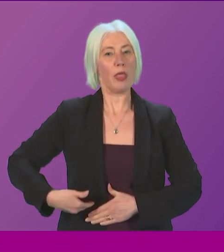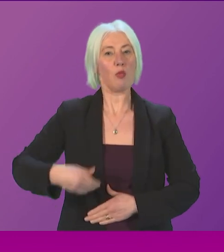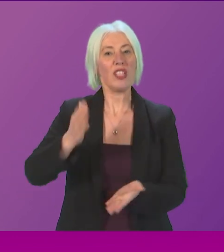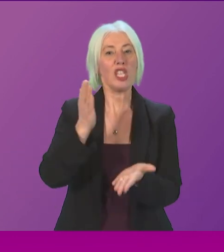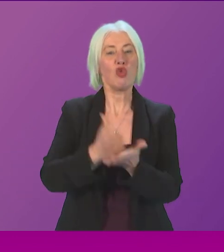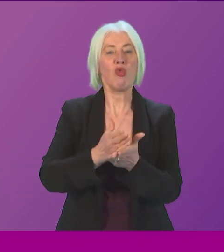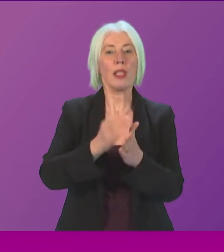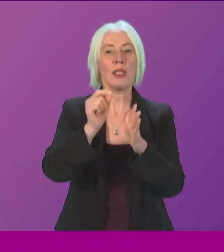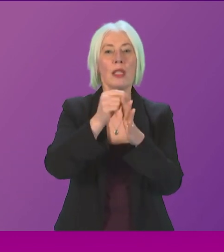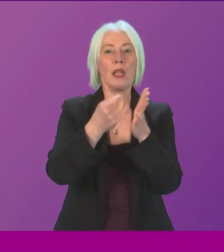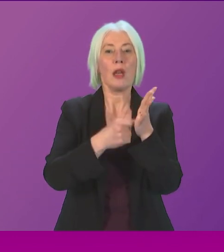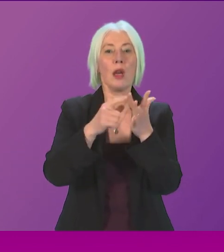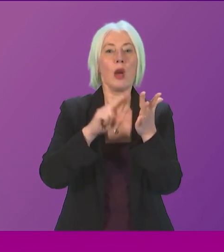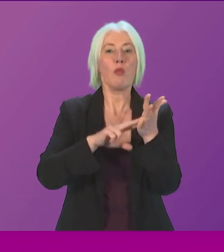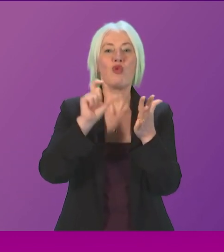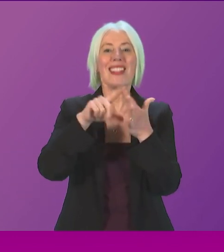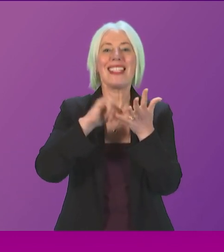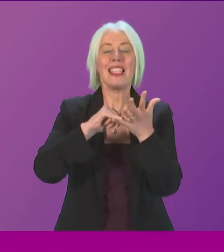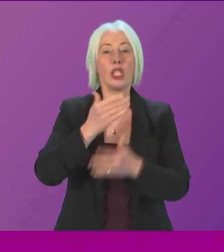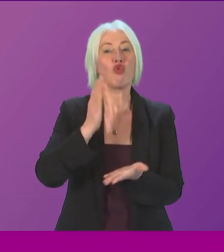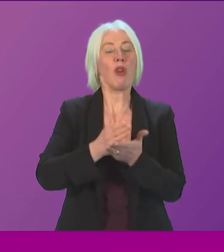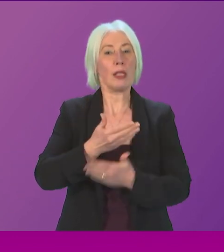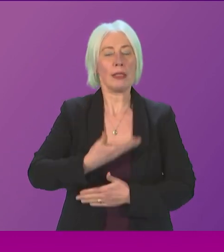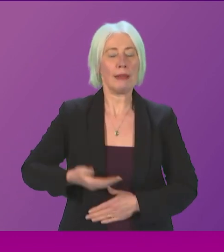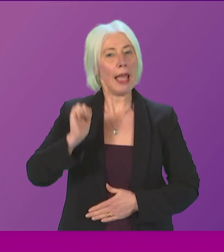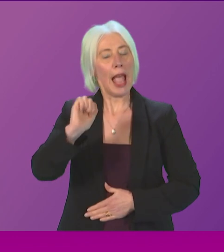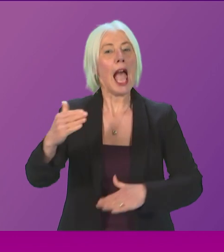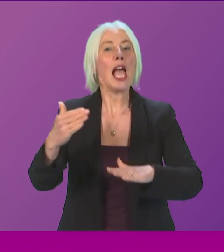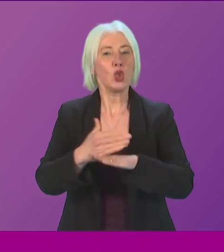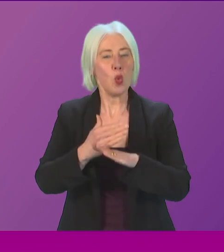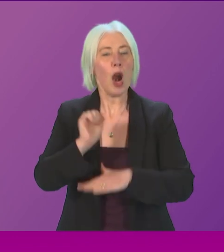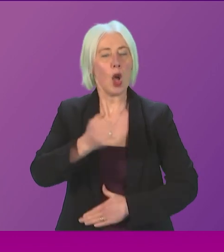It is his work with the Prince’s Trust that I want especially to highlight in this speech.